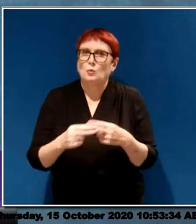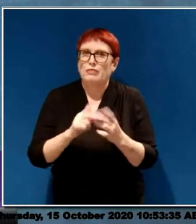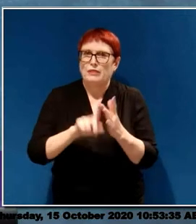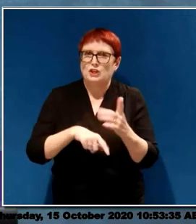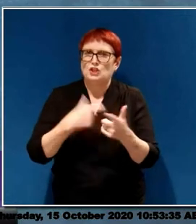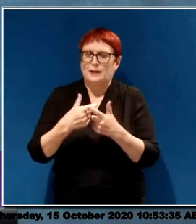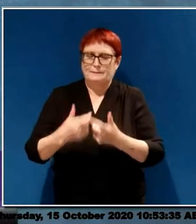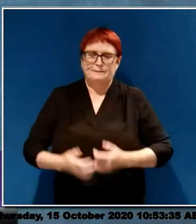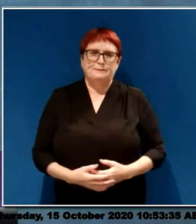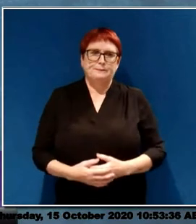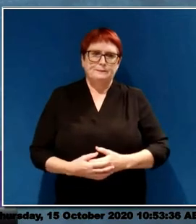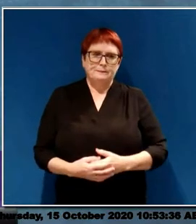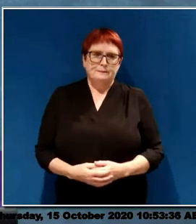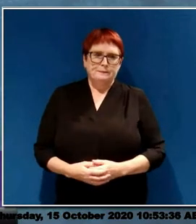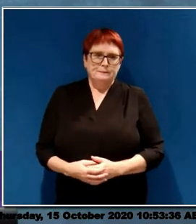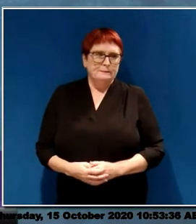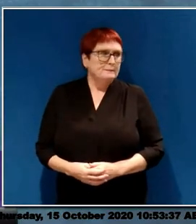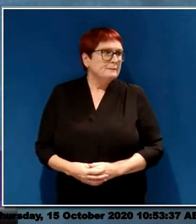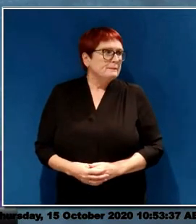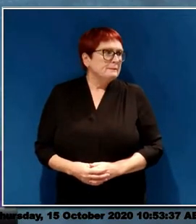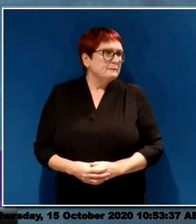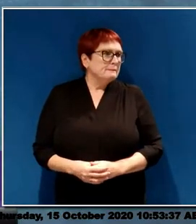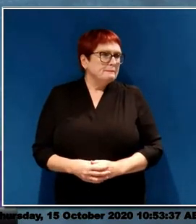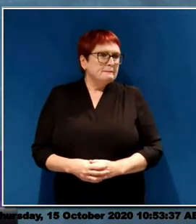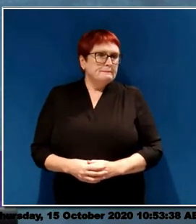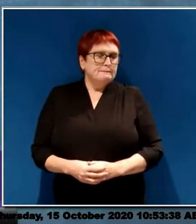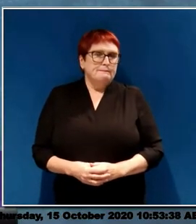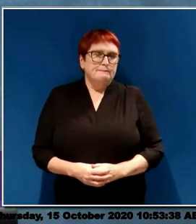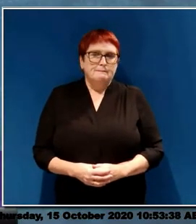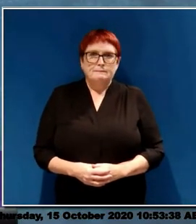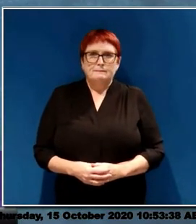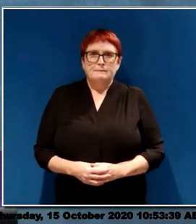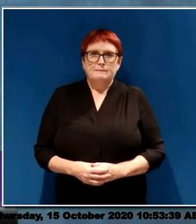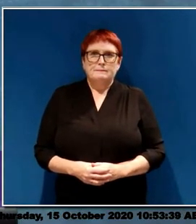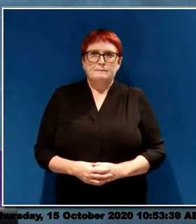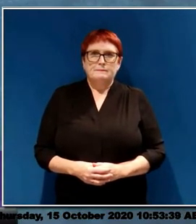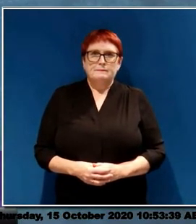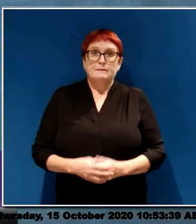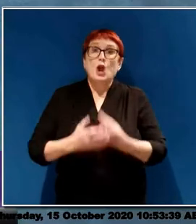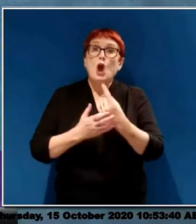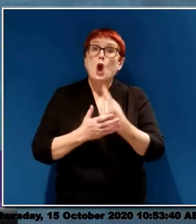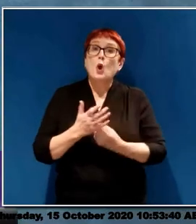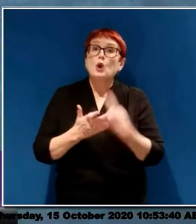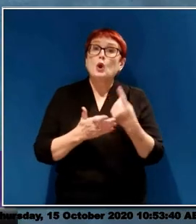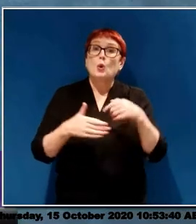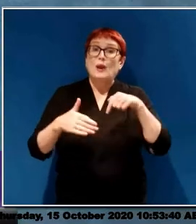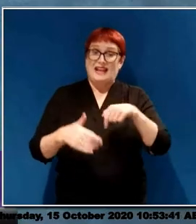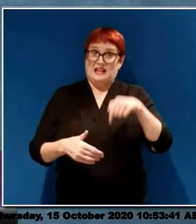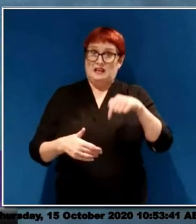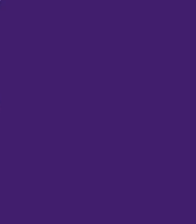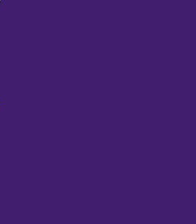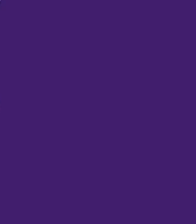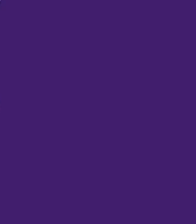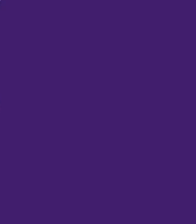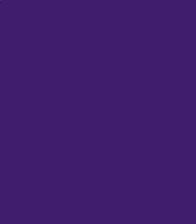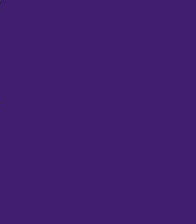and once again, I understand that this will be played only for those in the Commission virtual hearing room and not more broadly.